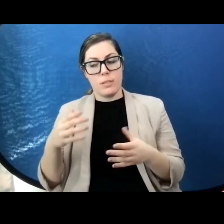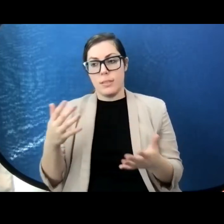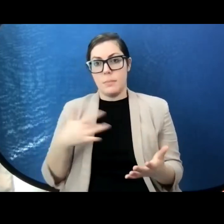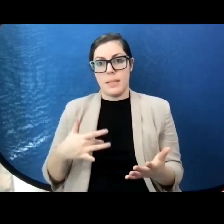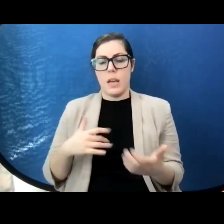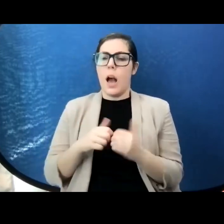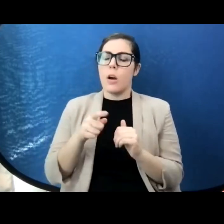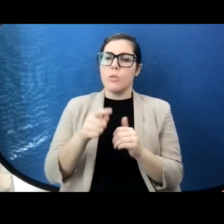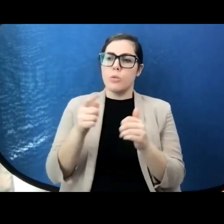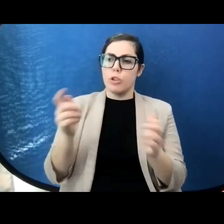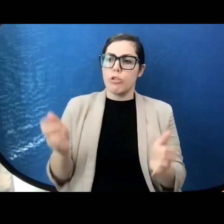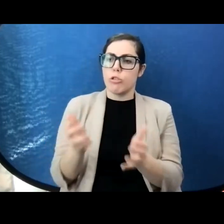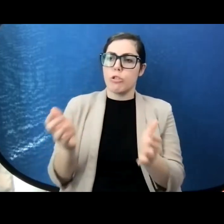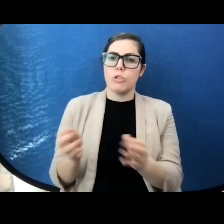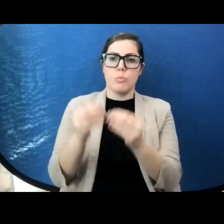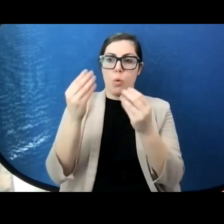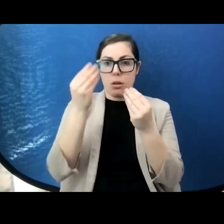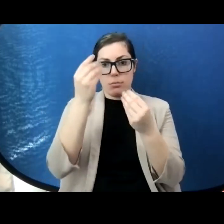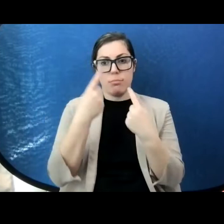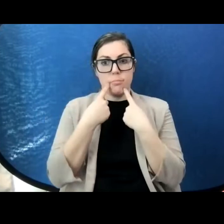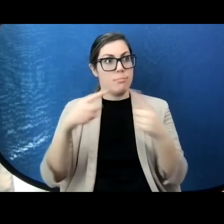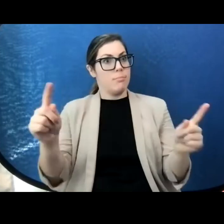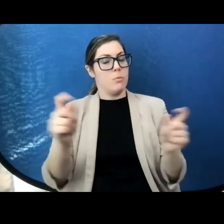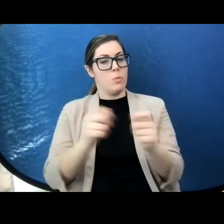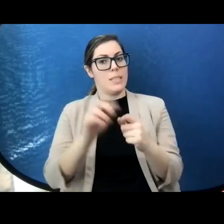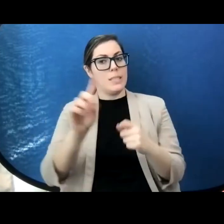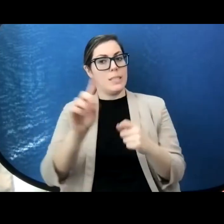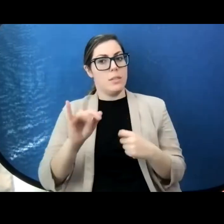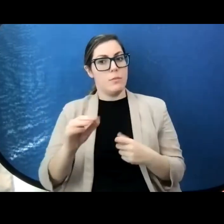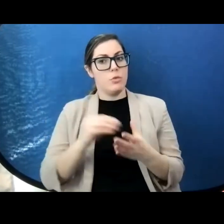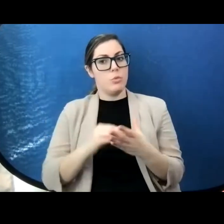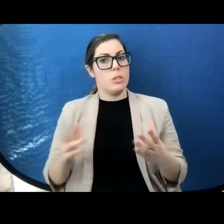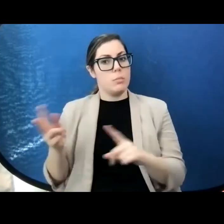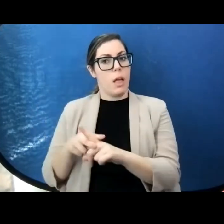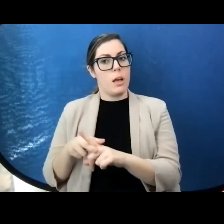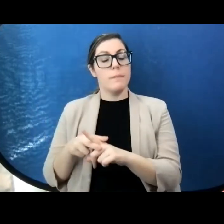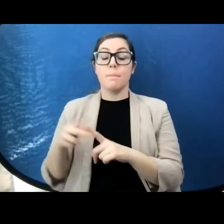disclosure of disability when students apply. And part of that I think is allaying those